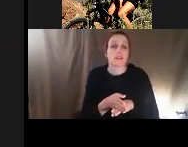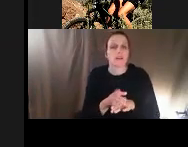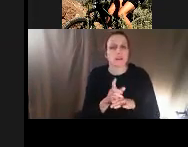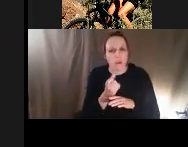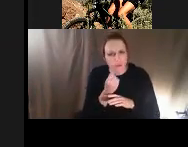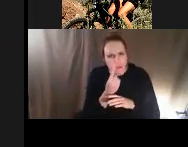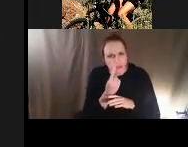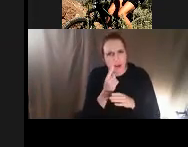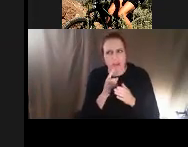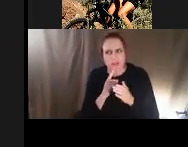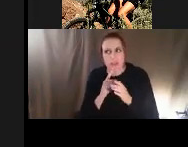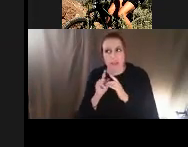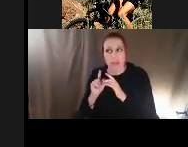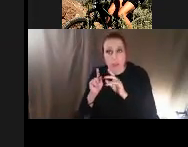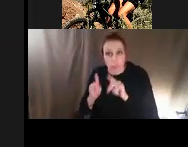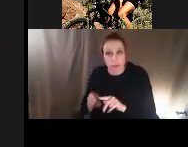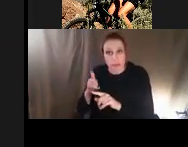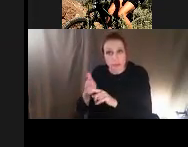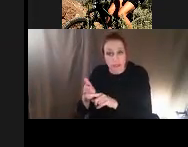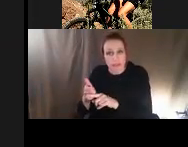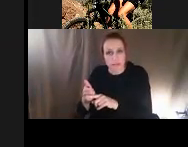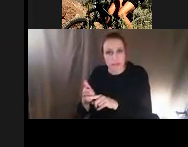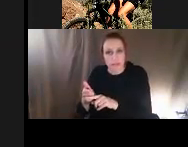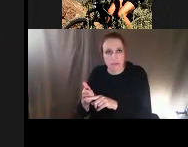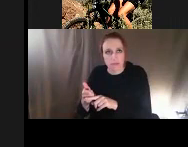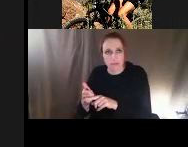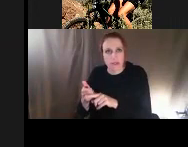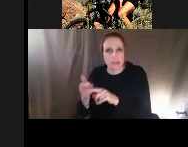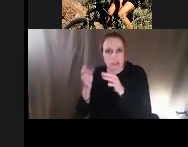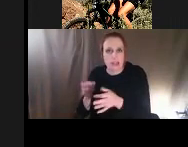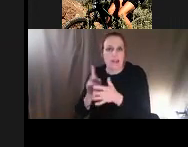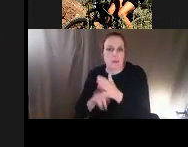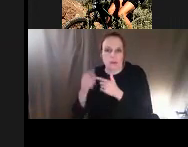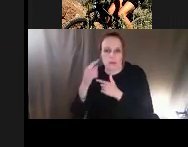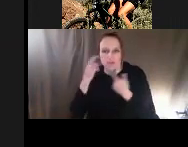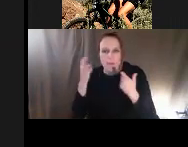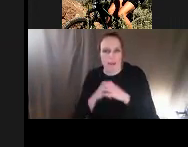traumatic and what's important to them as they